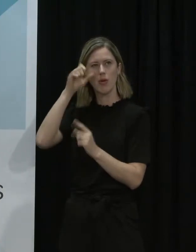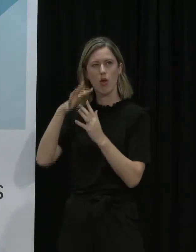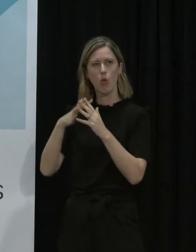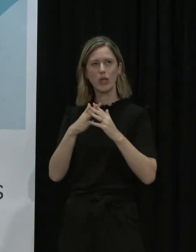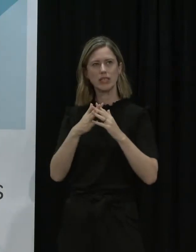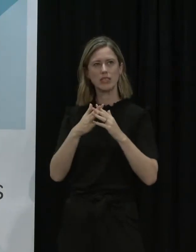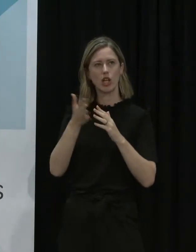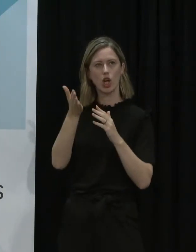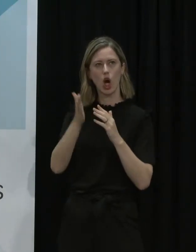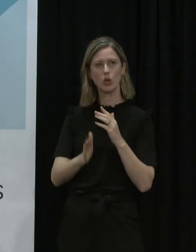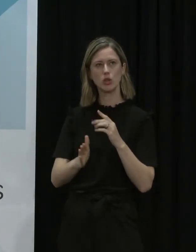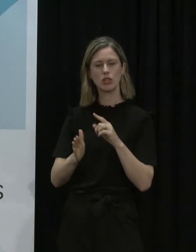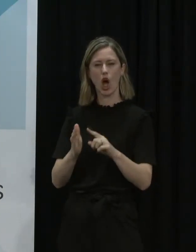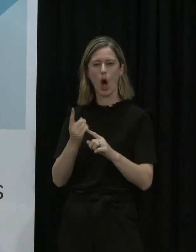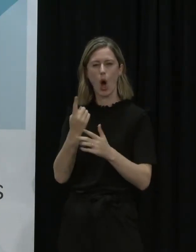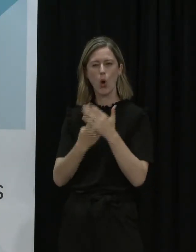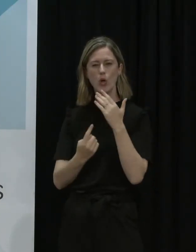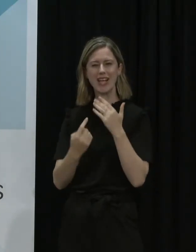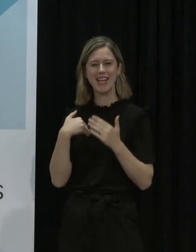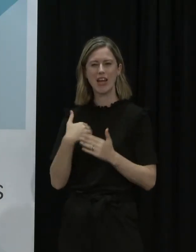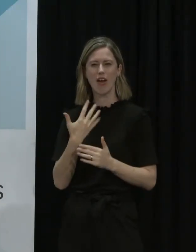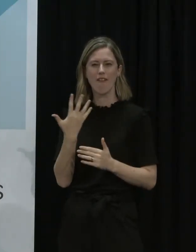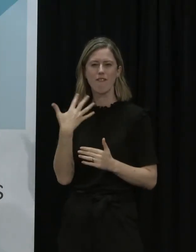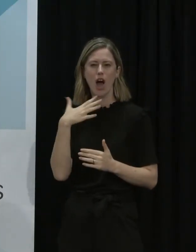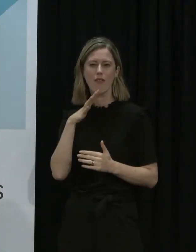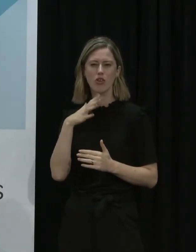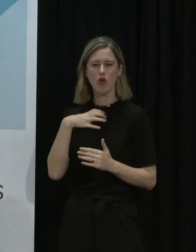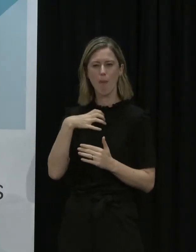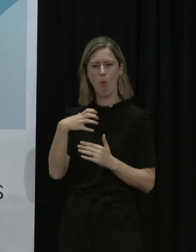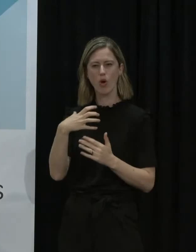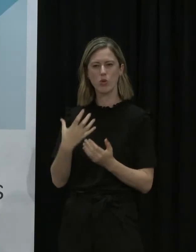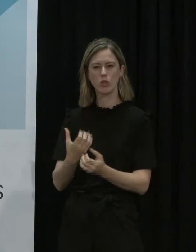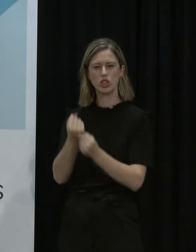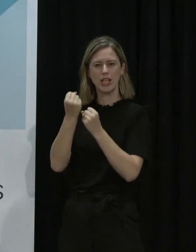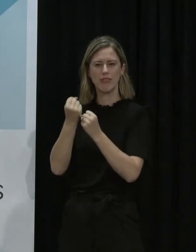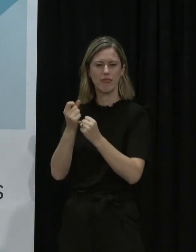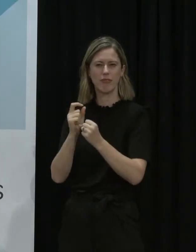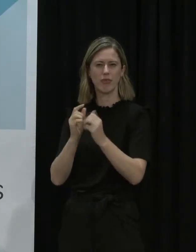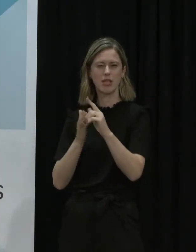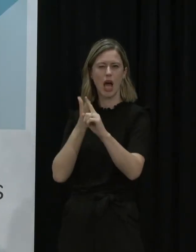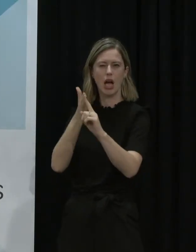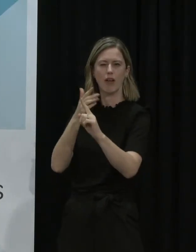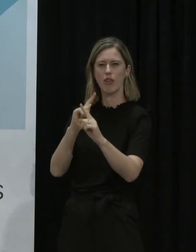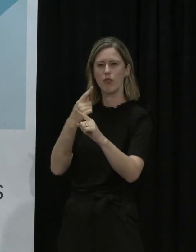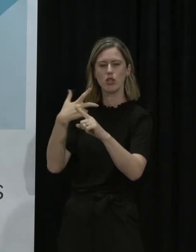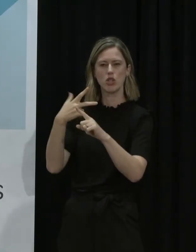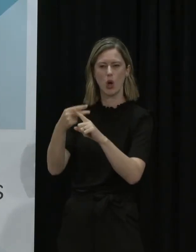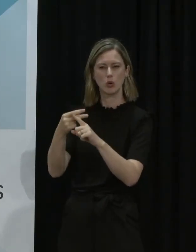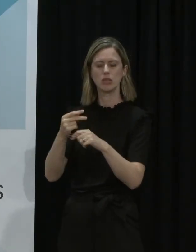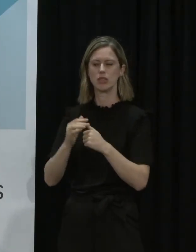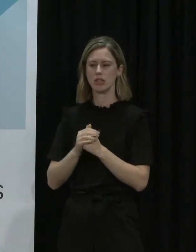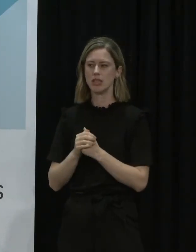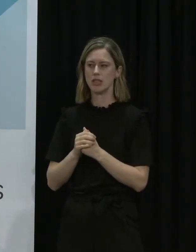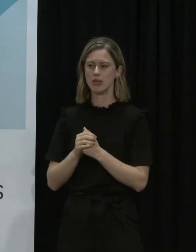have had slightly lower rates, keeping in mind that my recollection is for the West